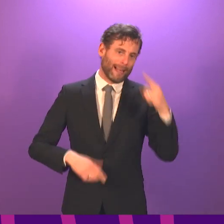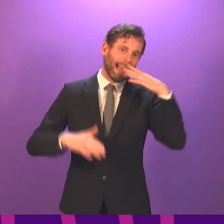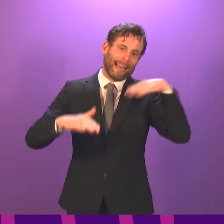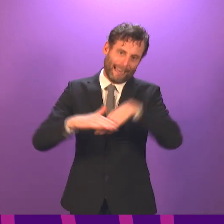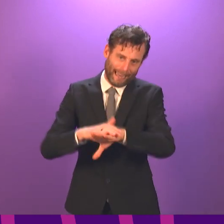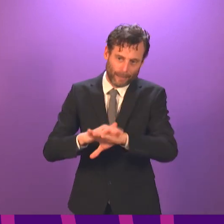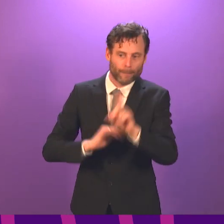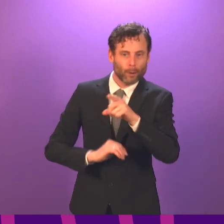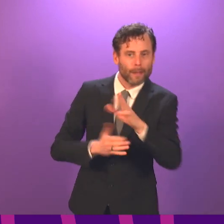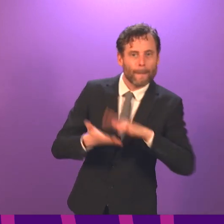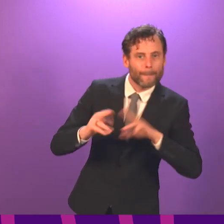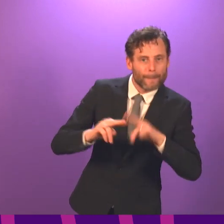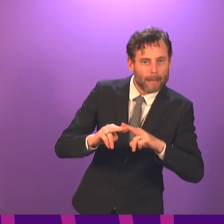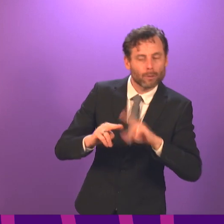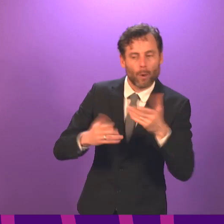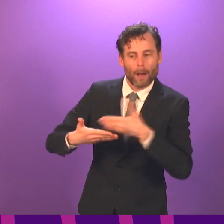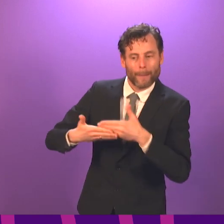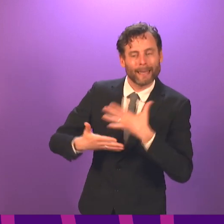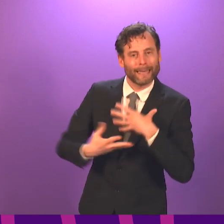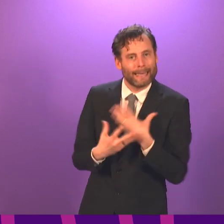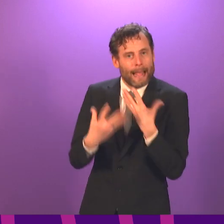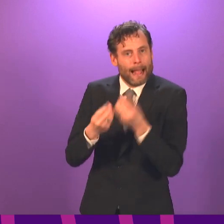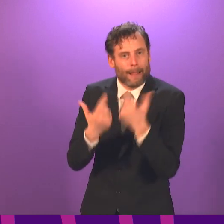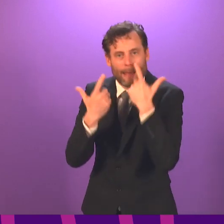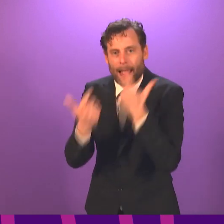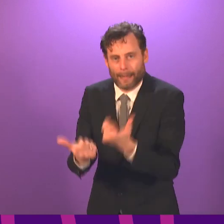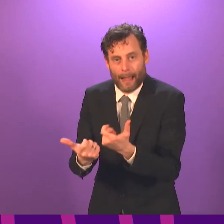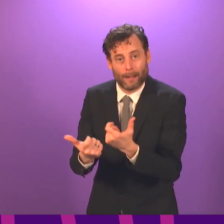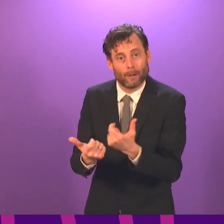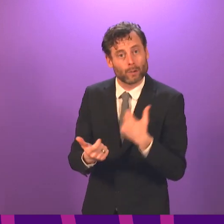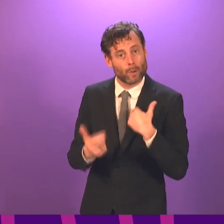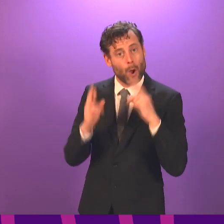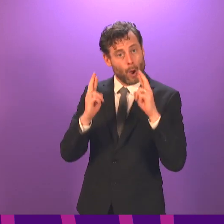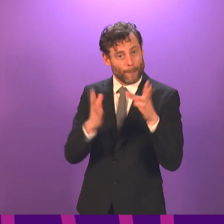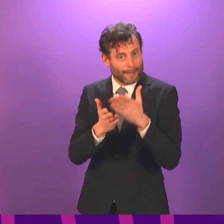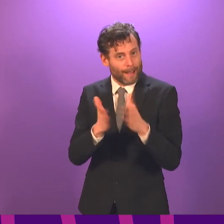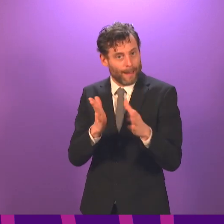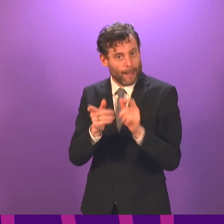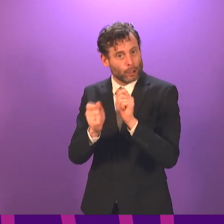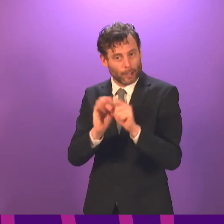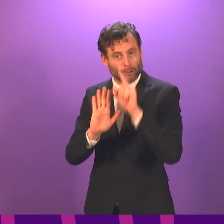who are under the age of one. I hope that that gives clarity and will enable vital support for parents of very young children.